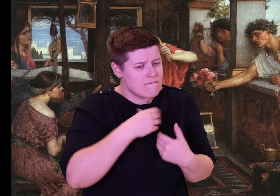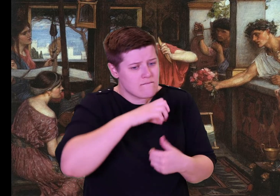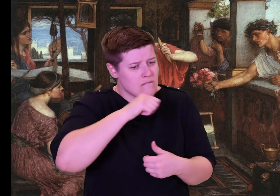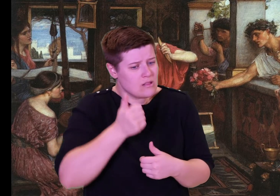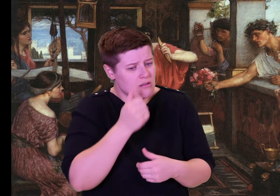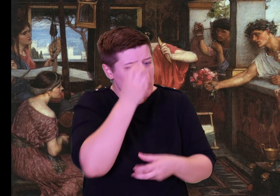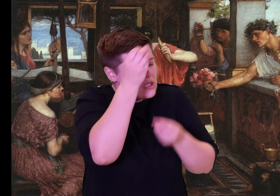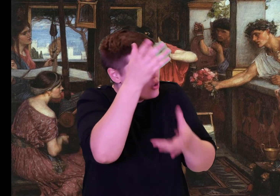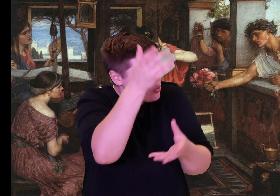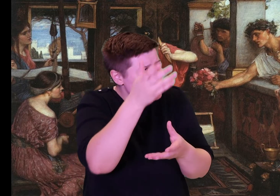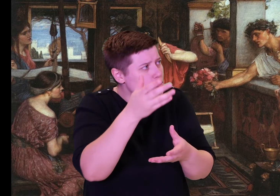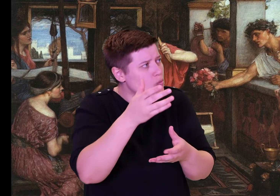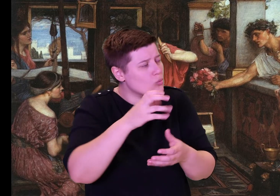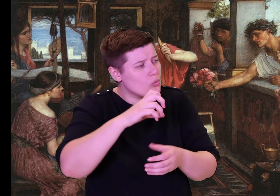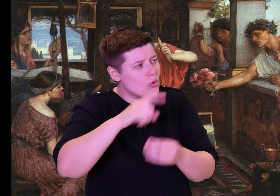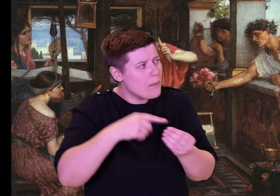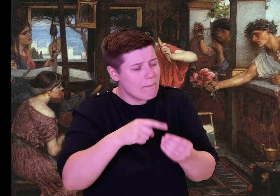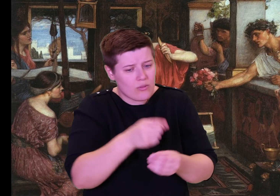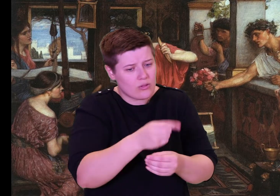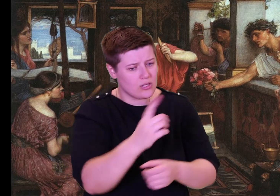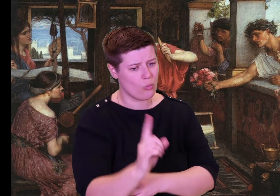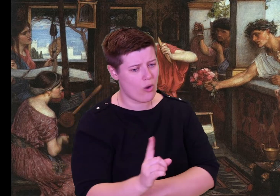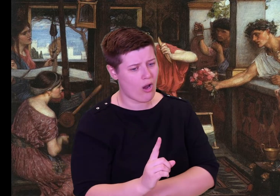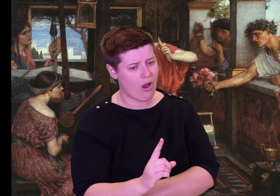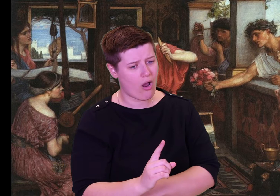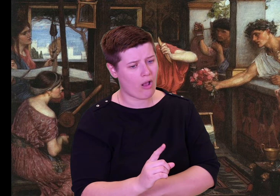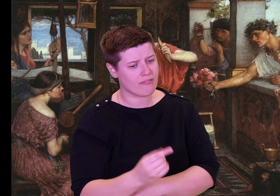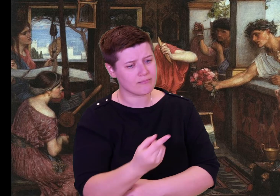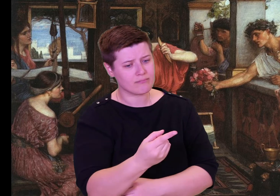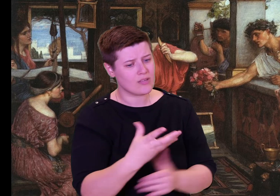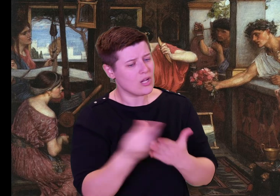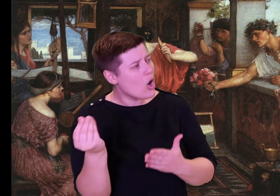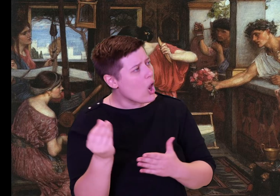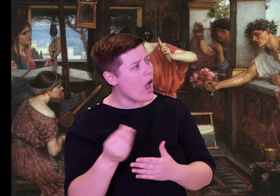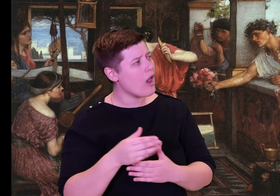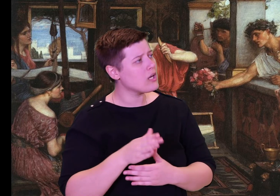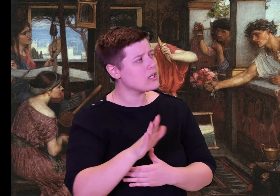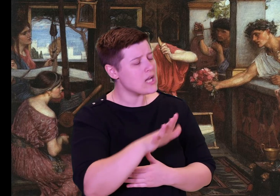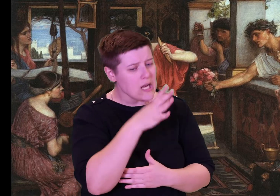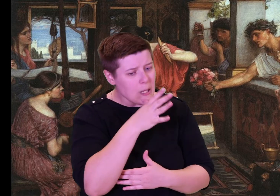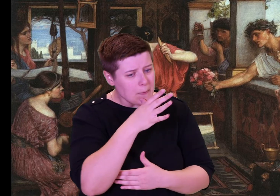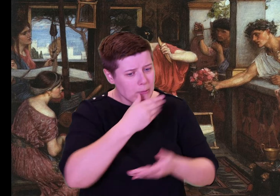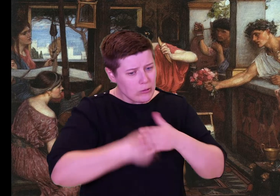If he ever made promises to you and kept his word at Troy in times of trouble,